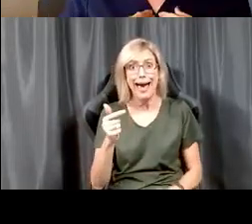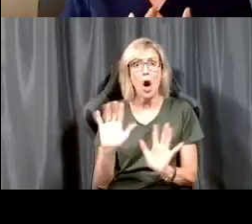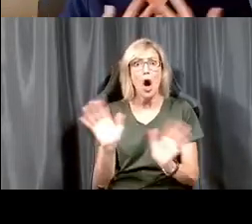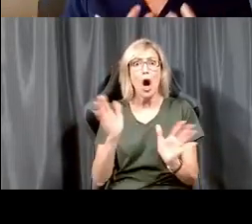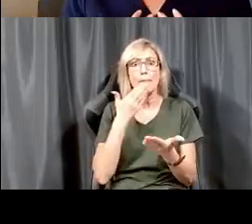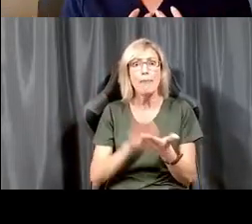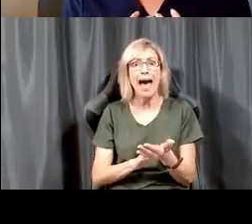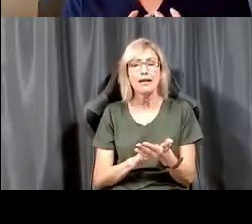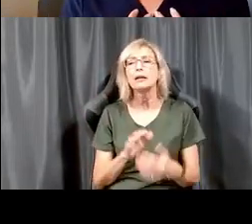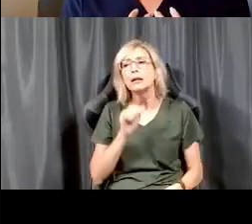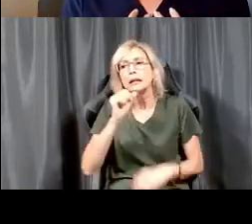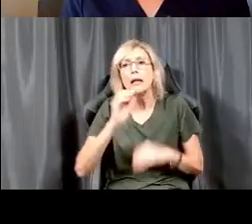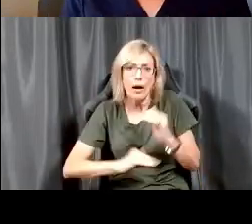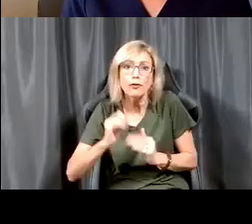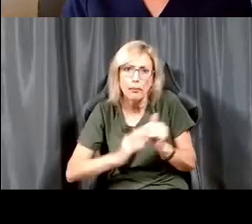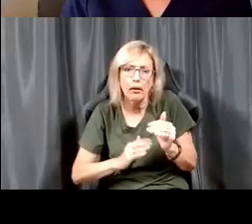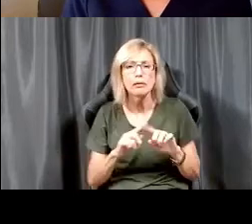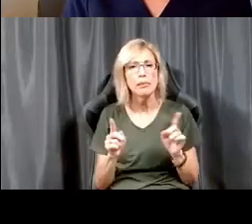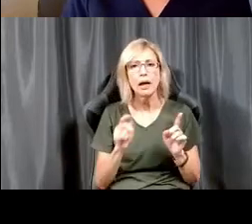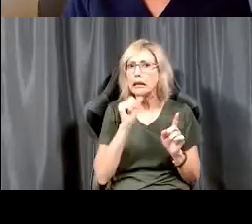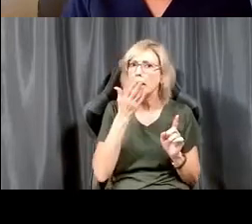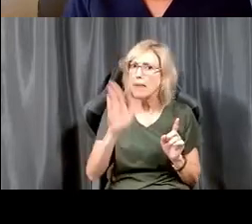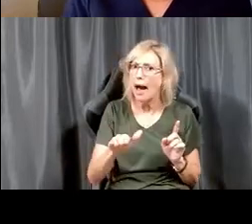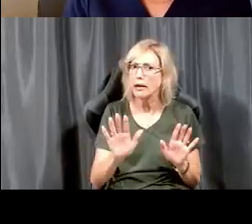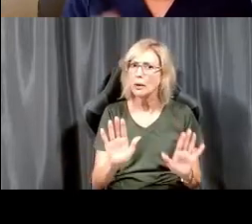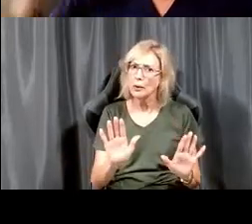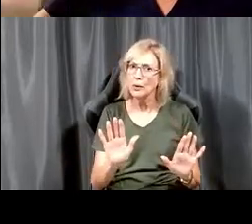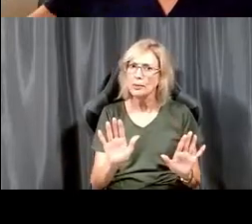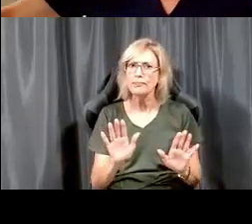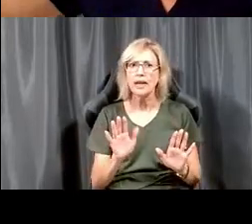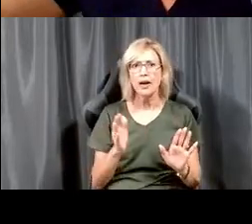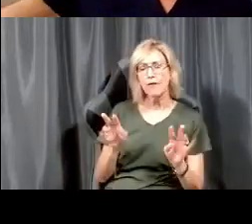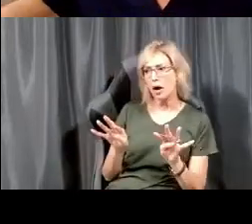uncomfortable and little uncomfortable for other people to watch.